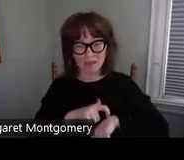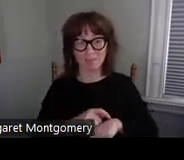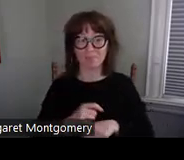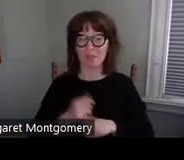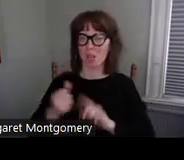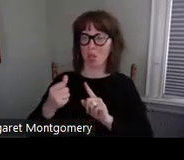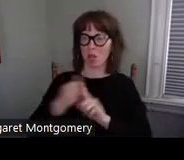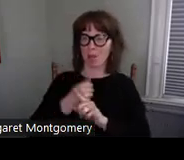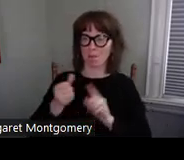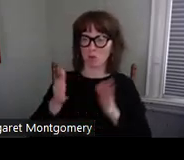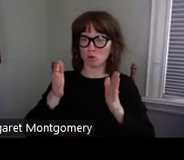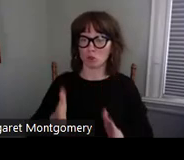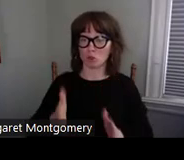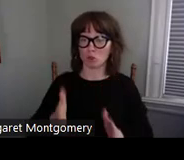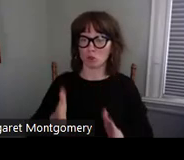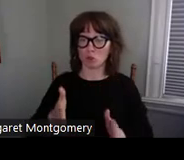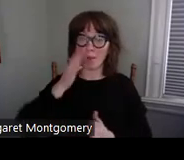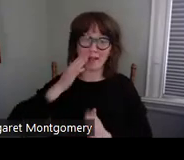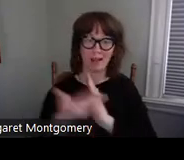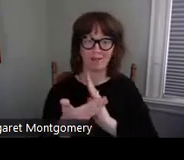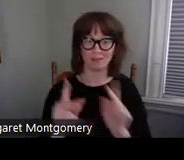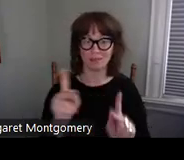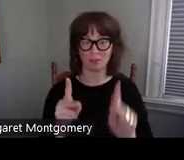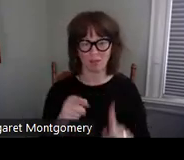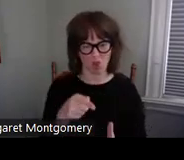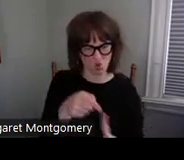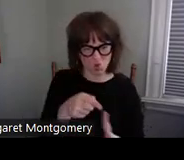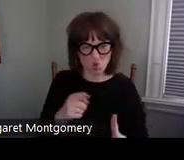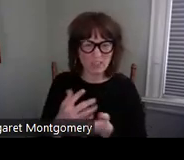mistreated. 12:45:20 Nobody does. Everyone deserves kindness